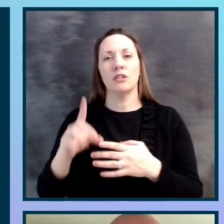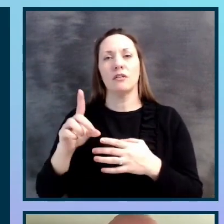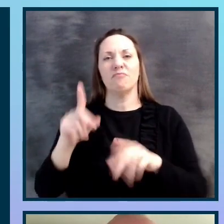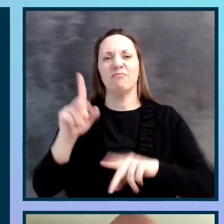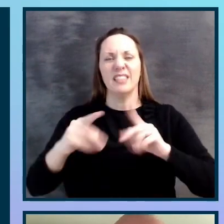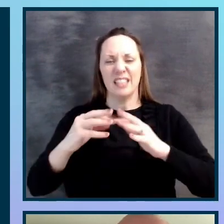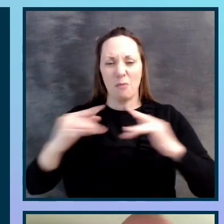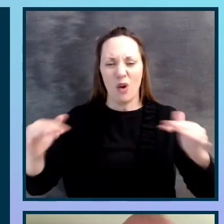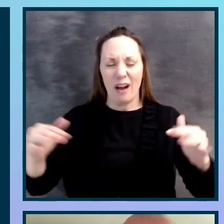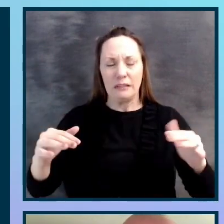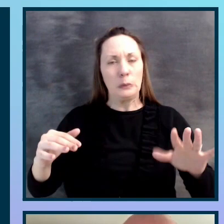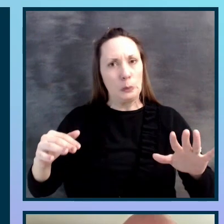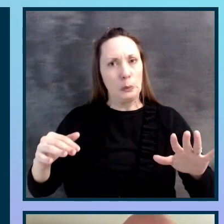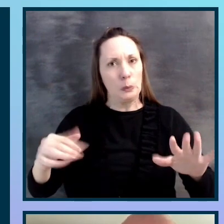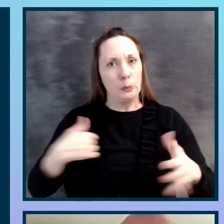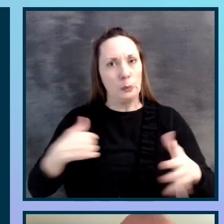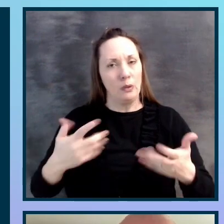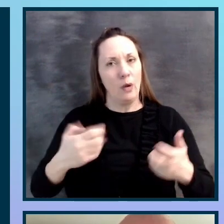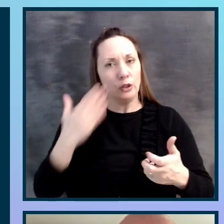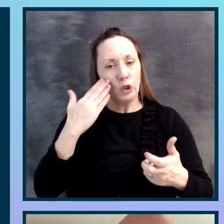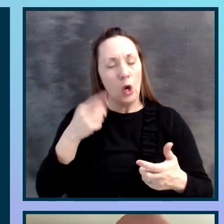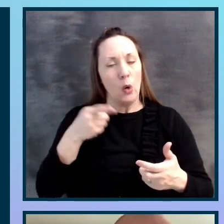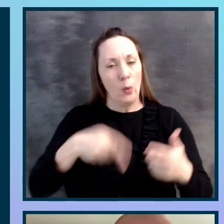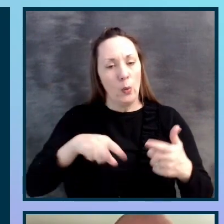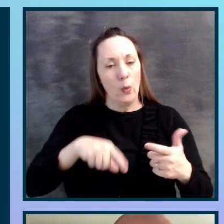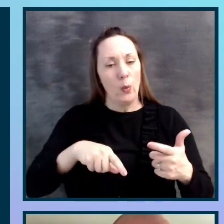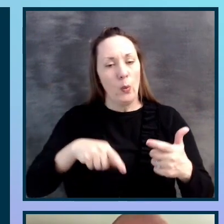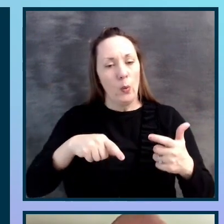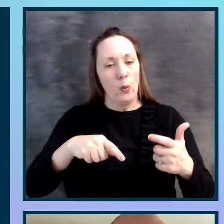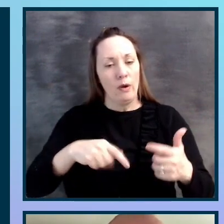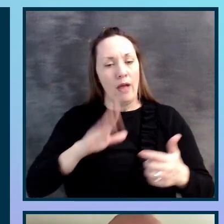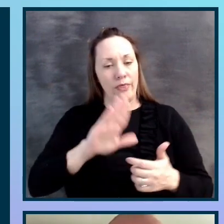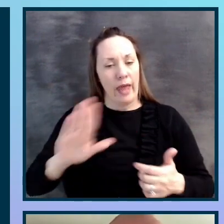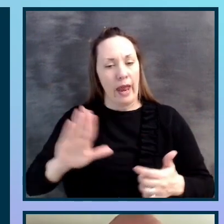because we wanted to know about the experiences and impact.